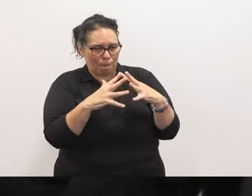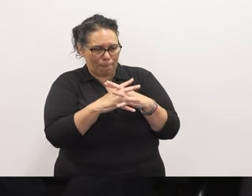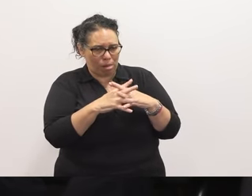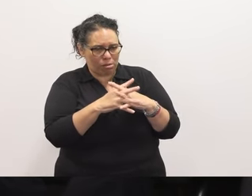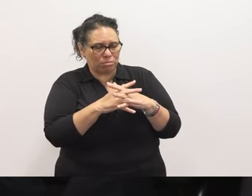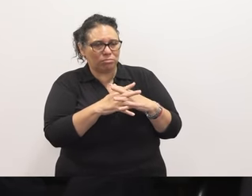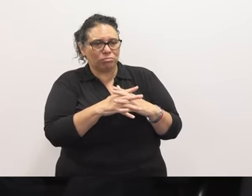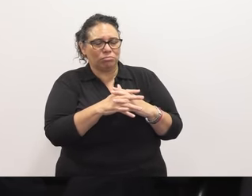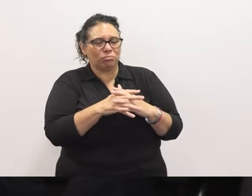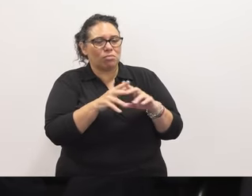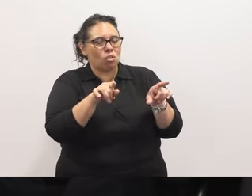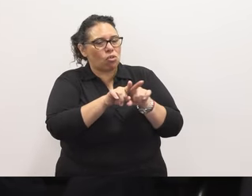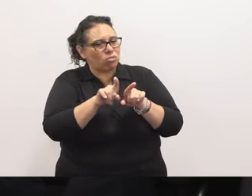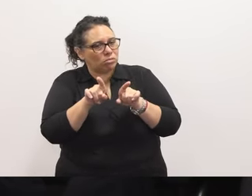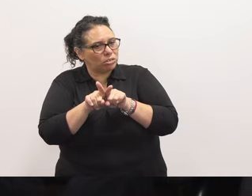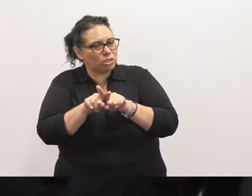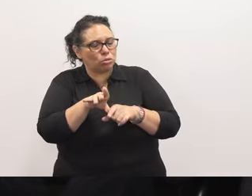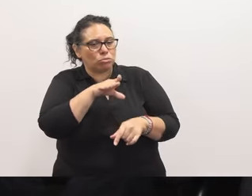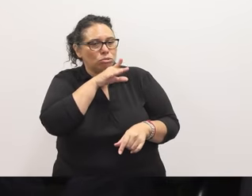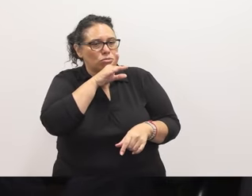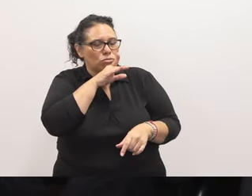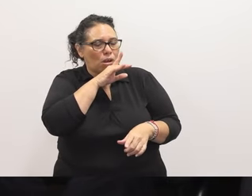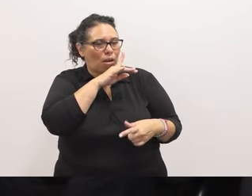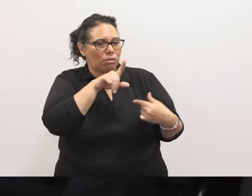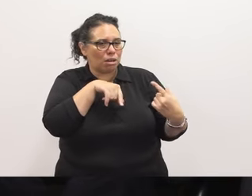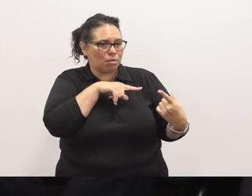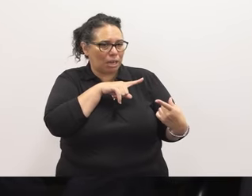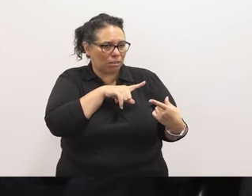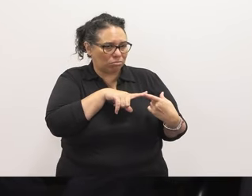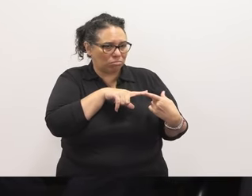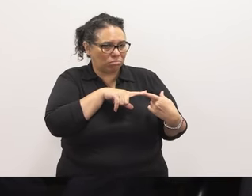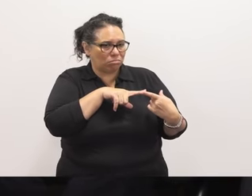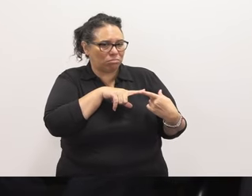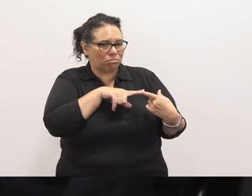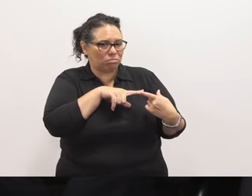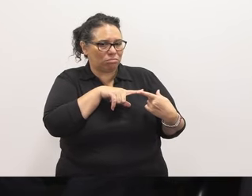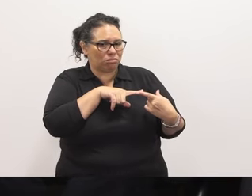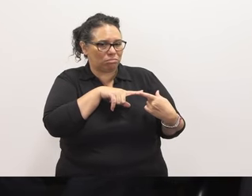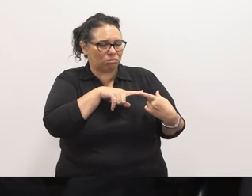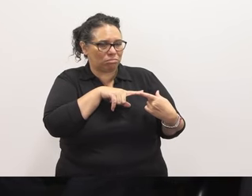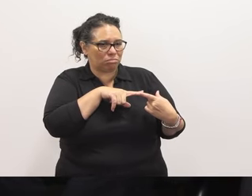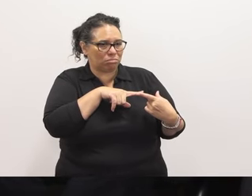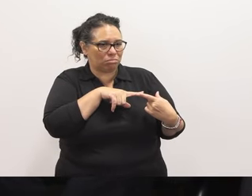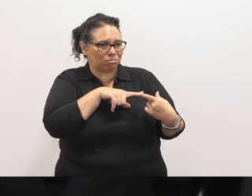we also talked about, or we obviously were introduced to your vice principal here,